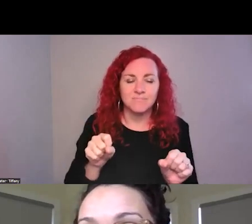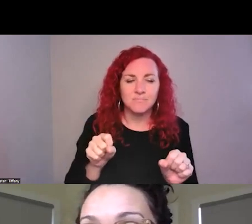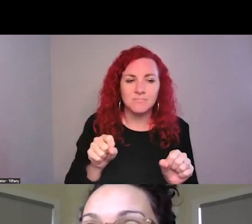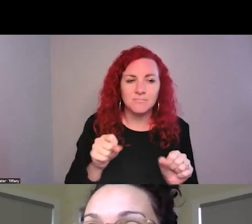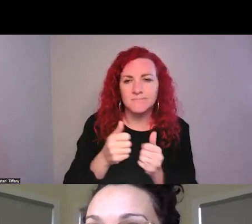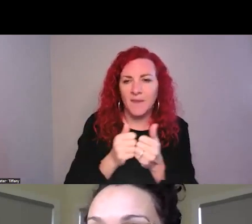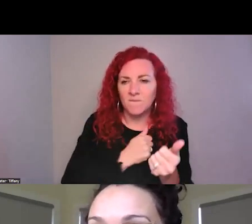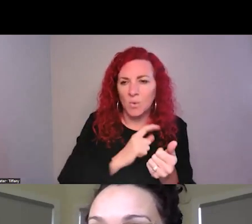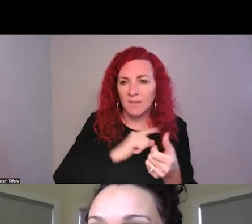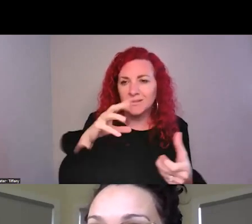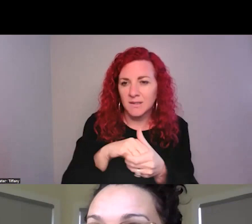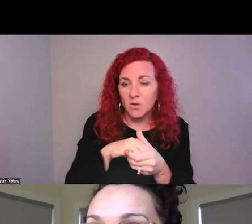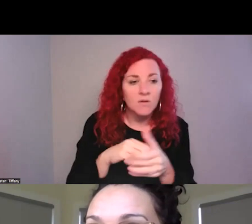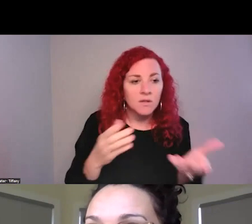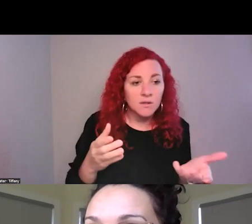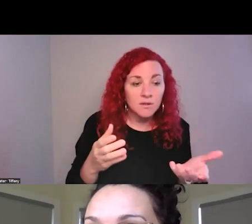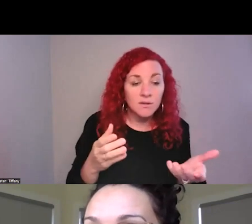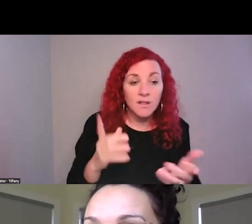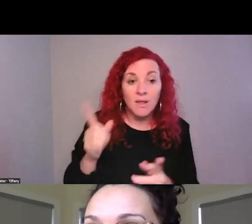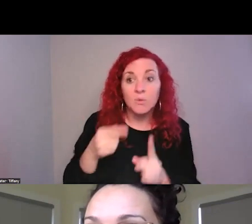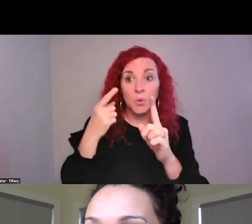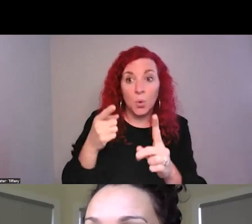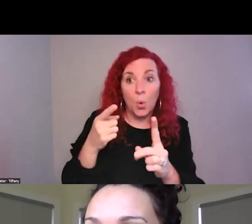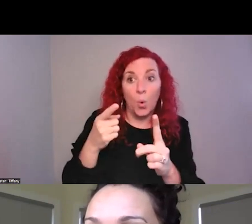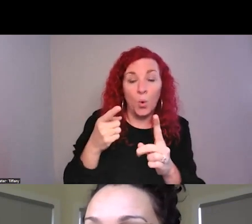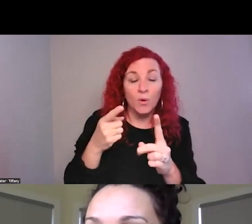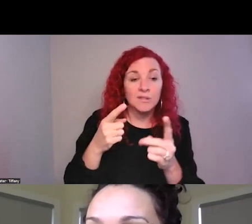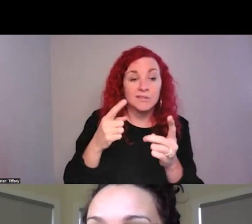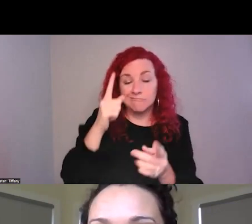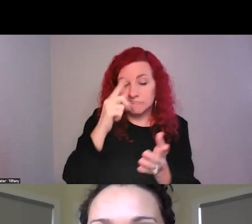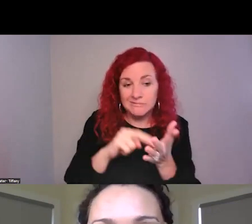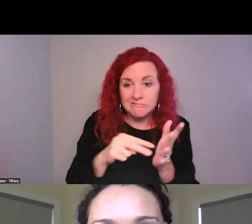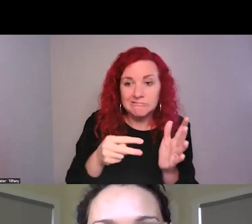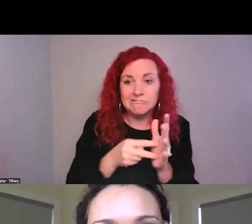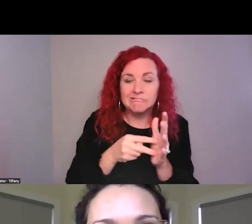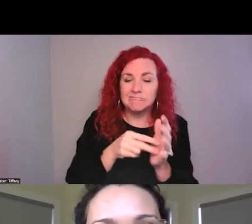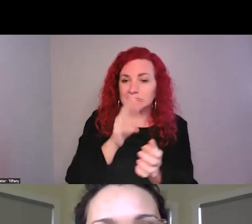AND SOMETHING THAT WE WERE INTENTIONAL ABOUT AND SO THE PARTNERS